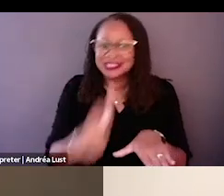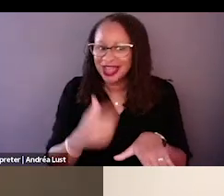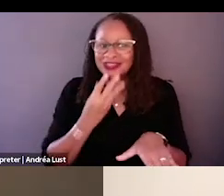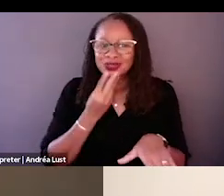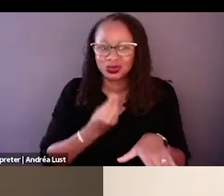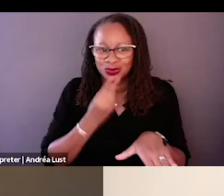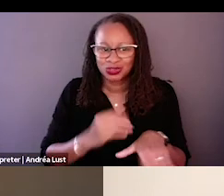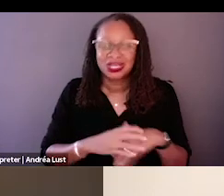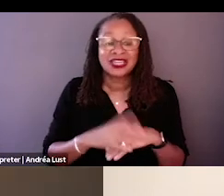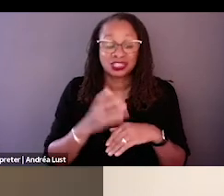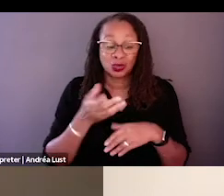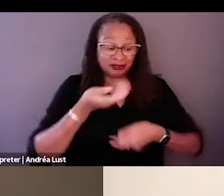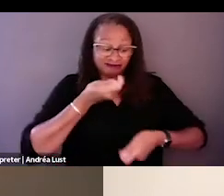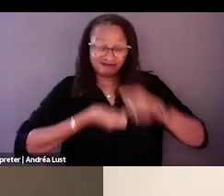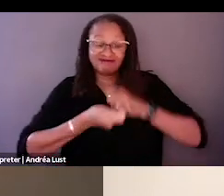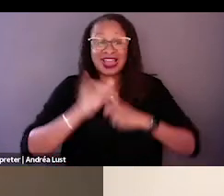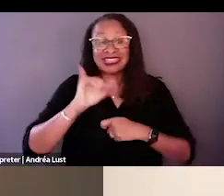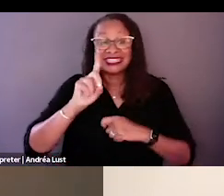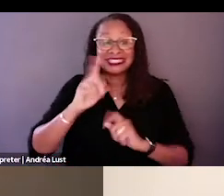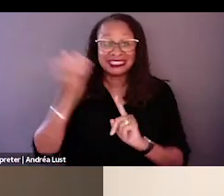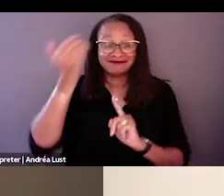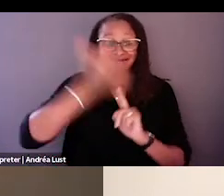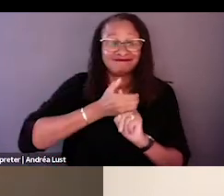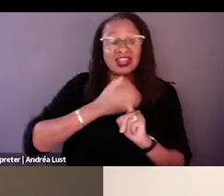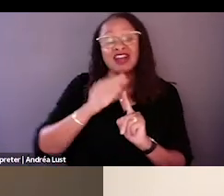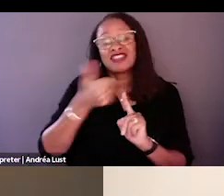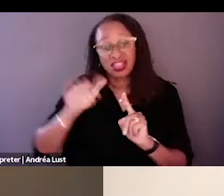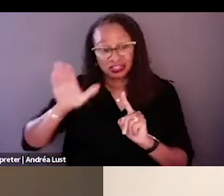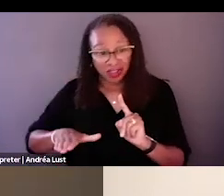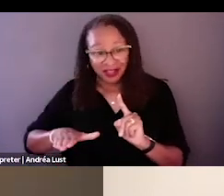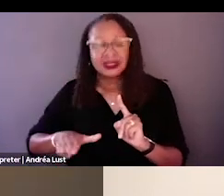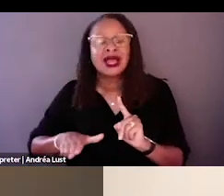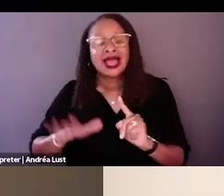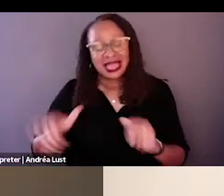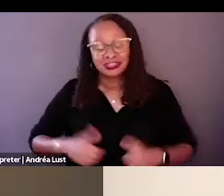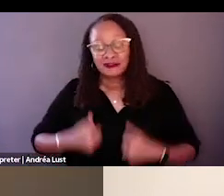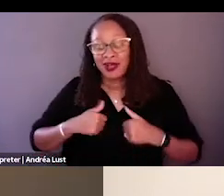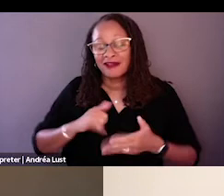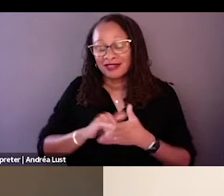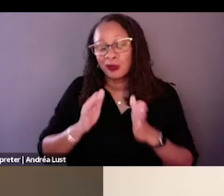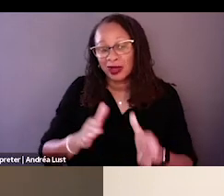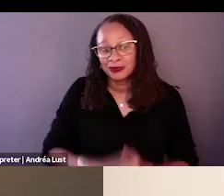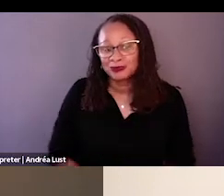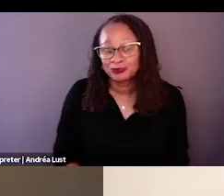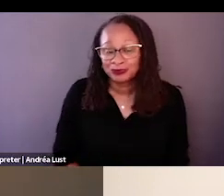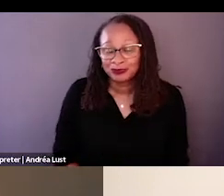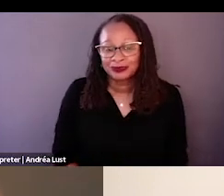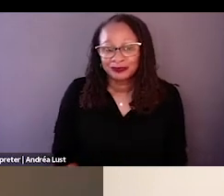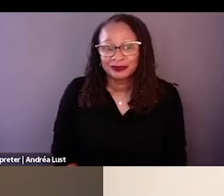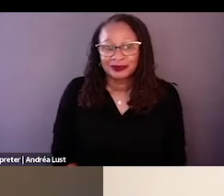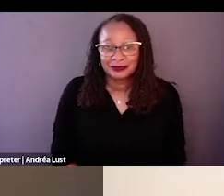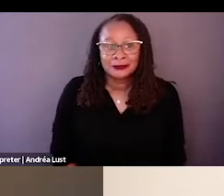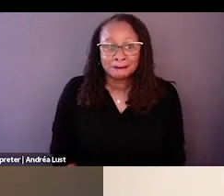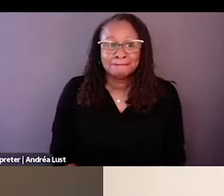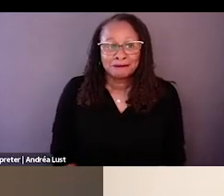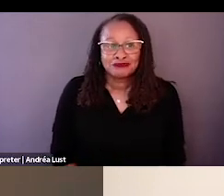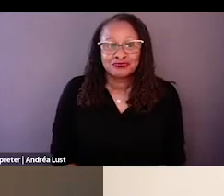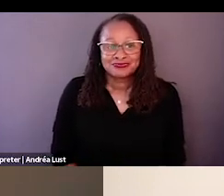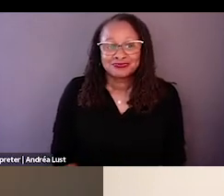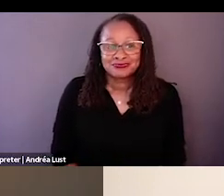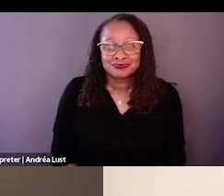I got the green light from the resident film festival, I sent an e-mail to his e-mail address on his